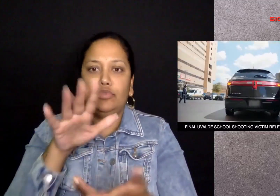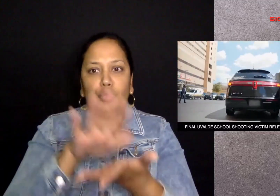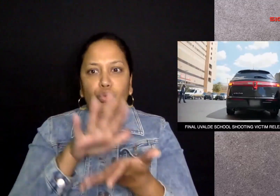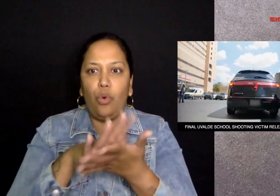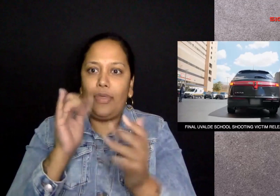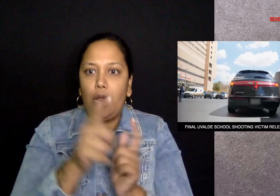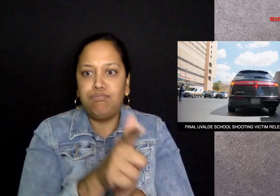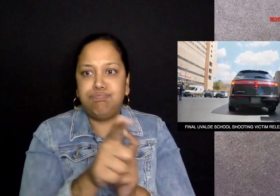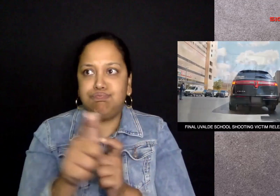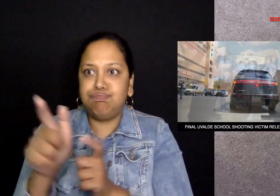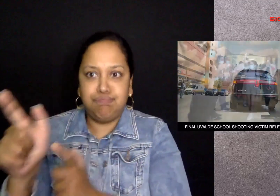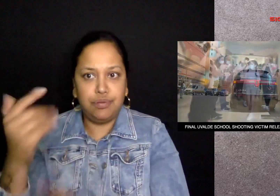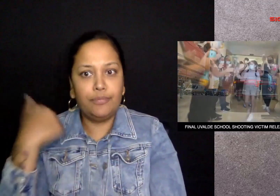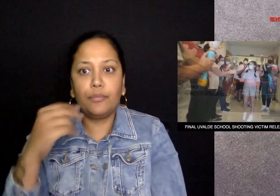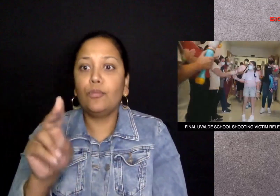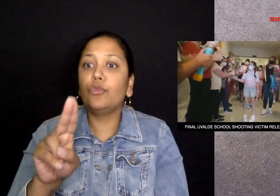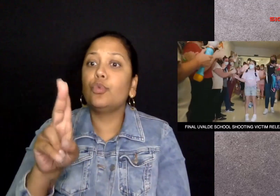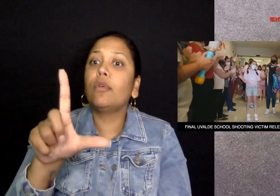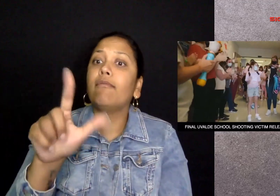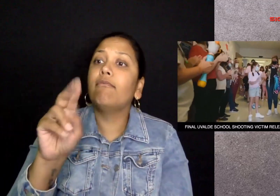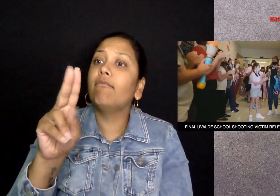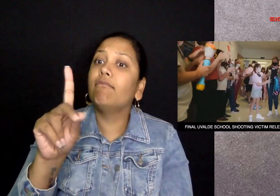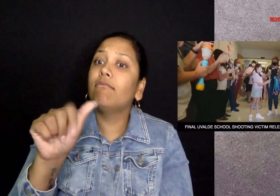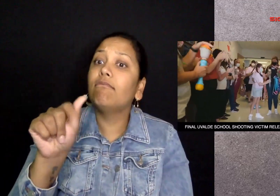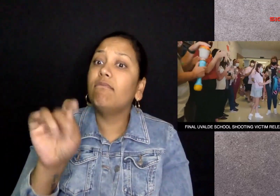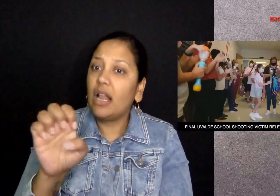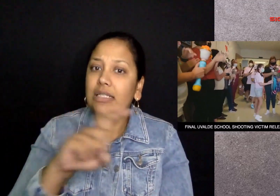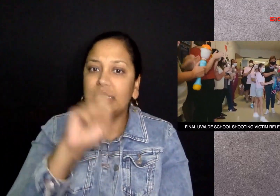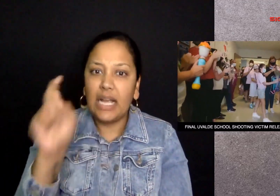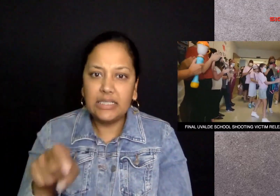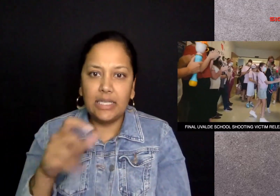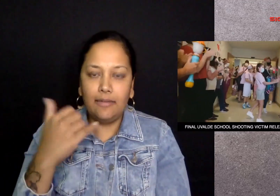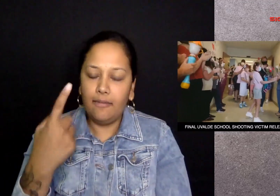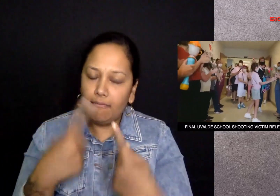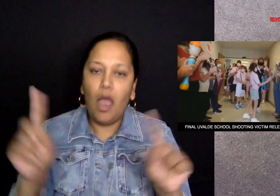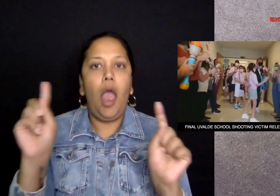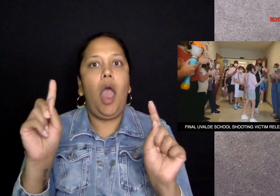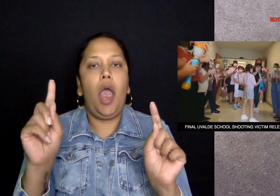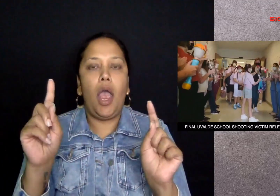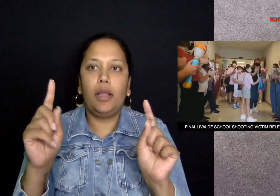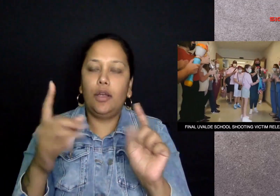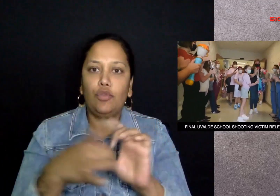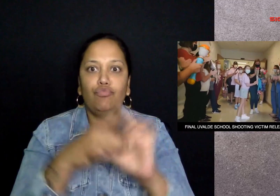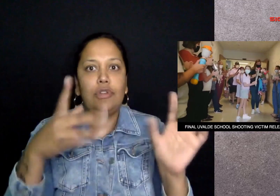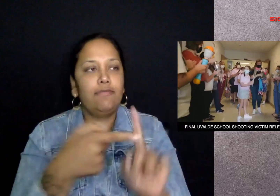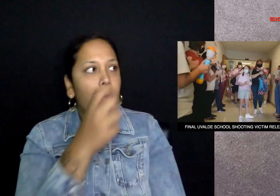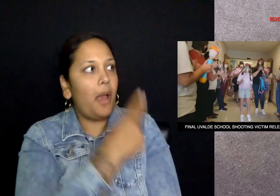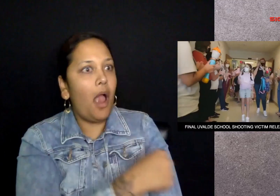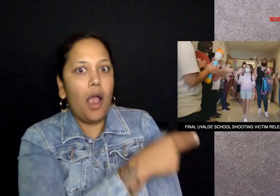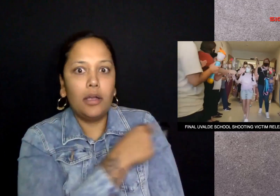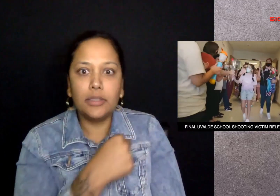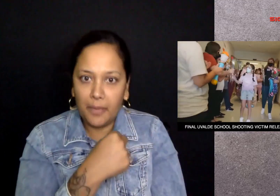she is the last victim injured in May's deadly school shooting in Uvalde Texas to be released